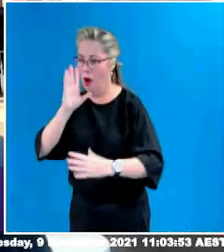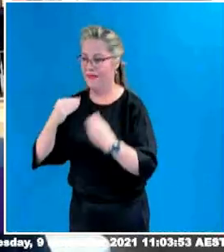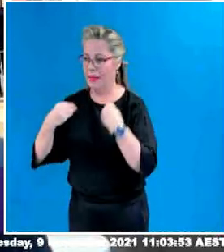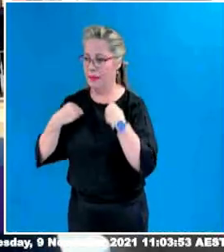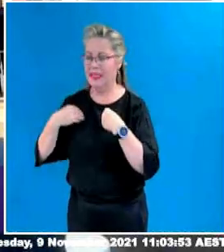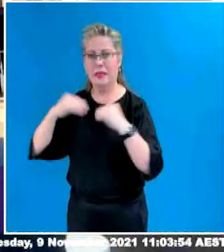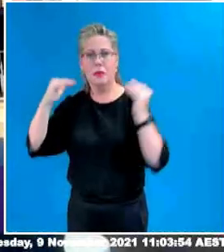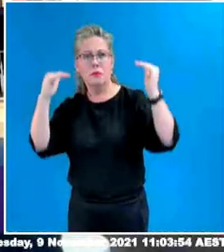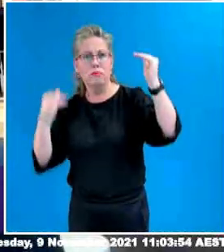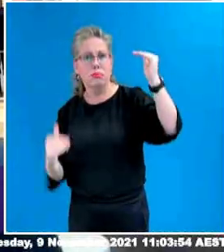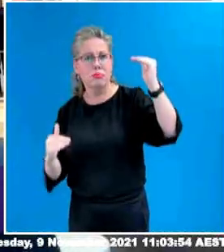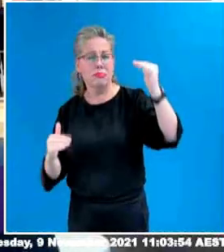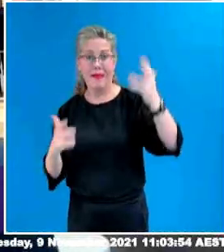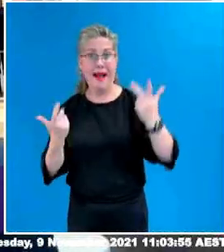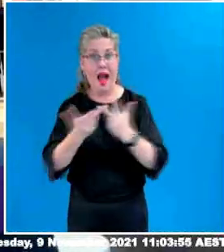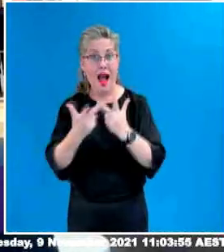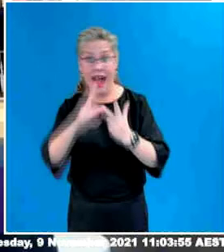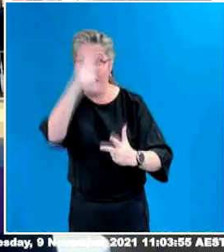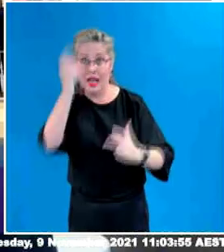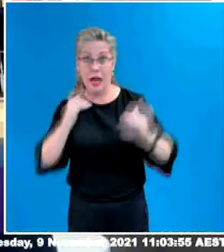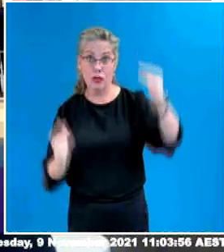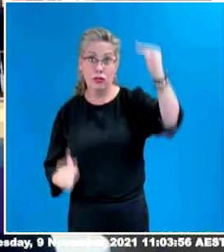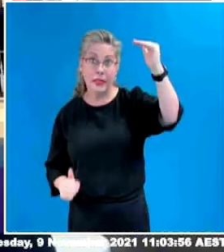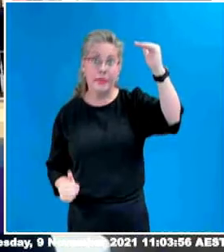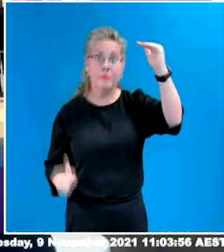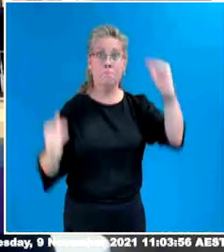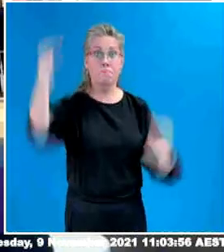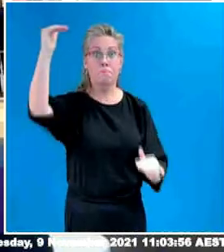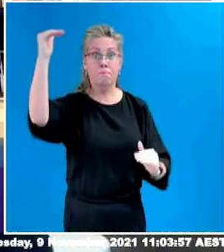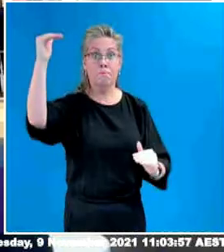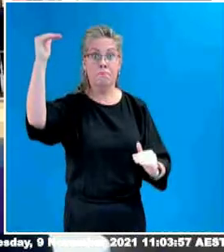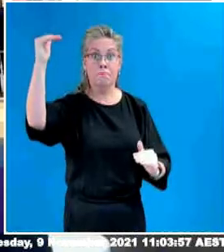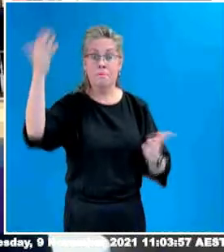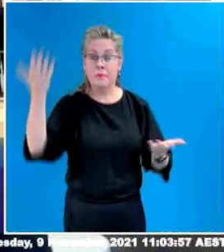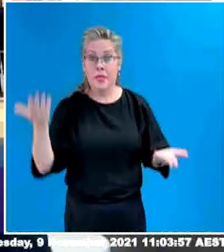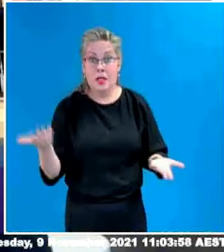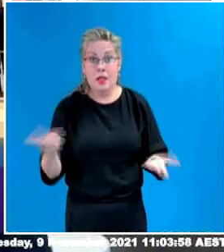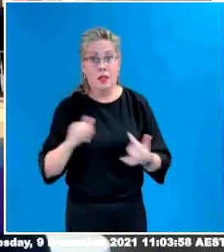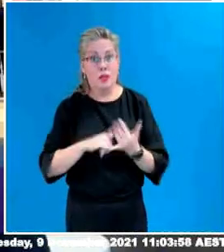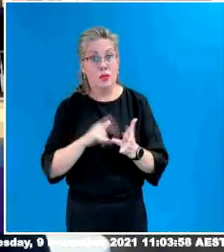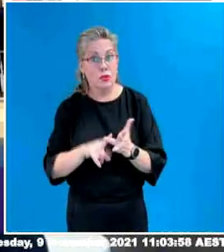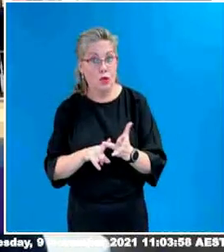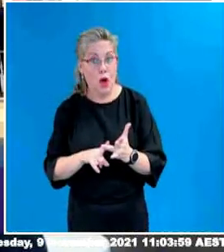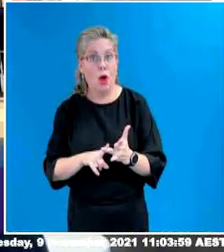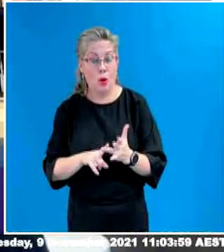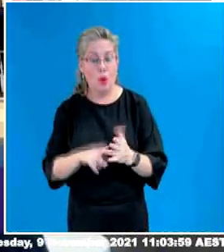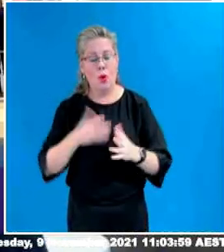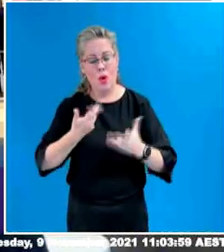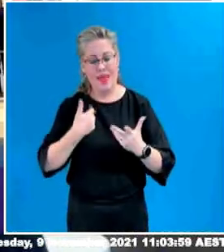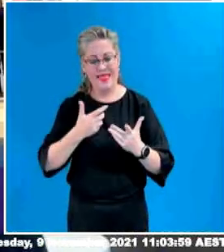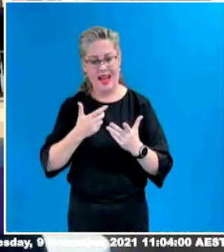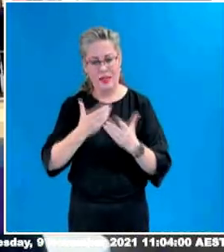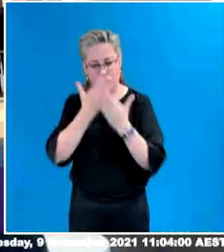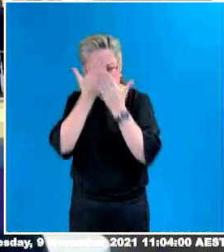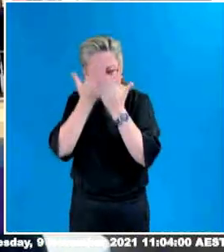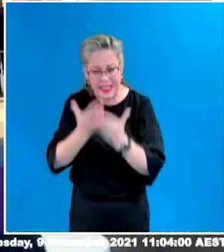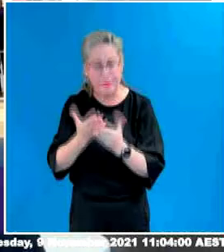but also demand in some cases, that businesses respect human rights in the workplace and in the communities where they operate.